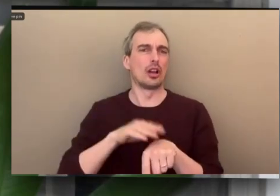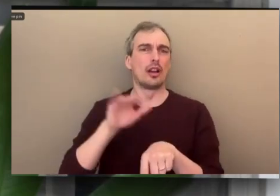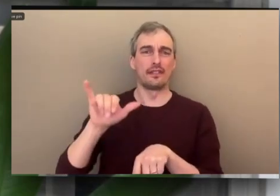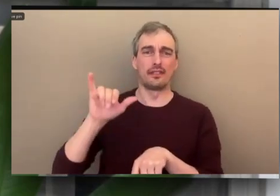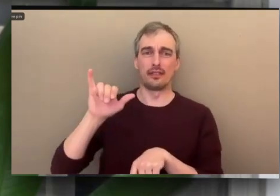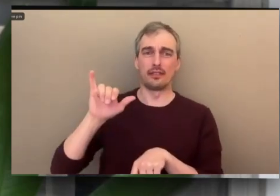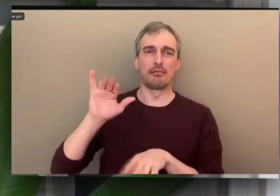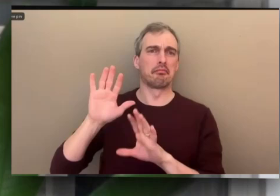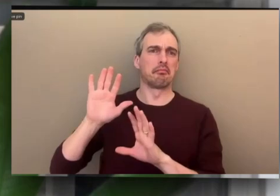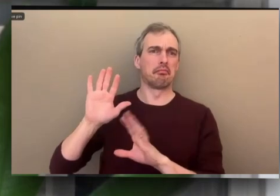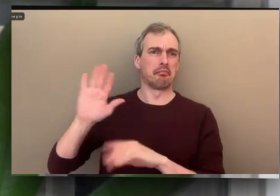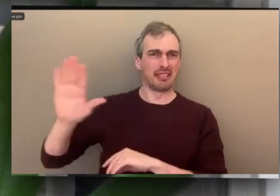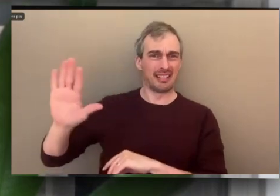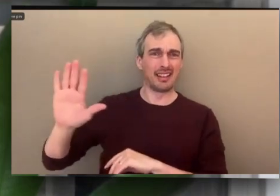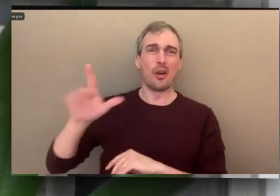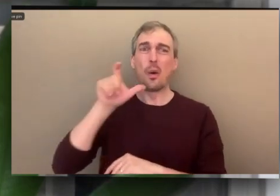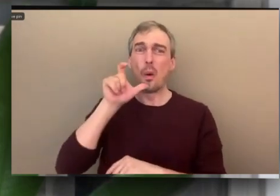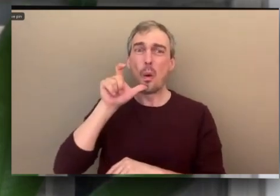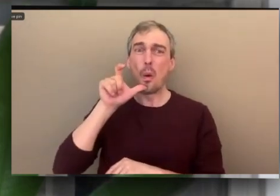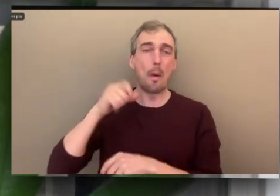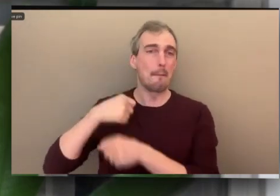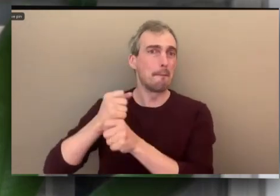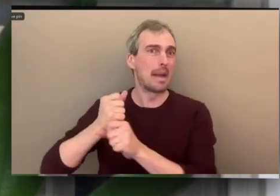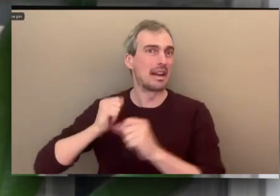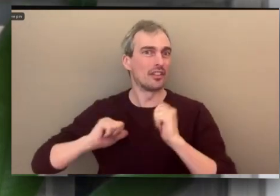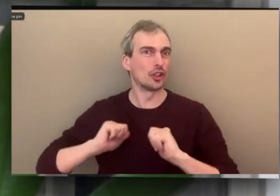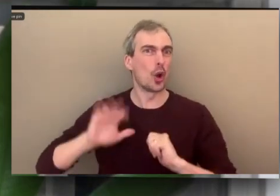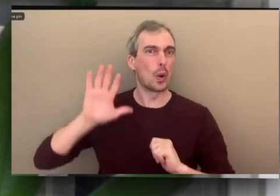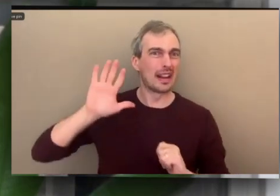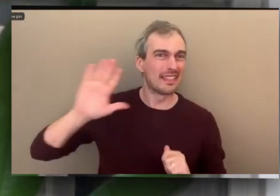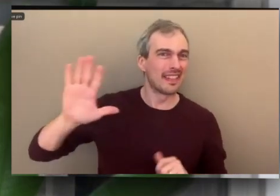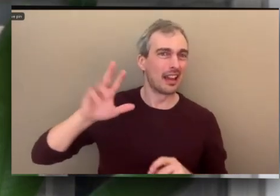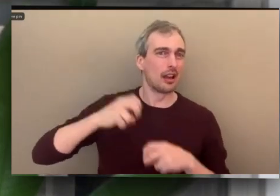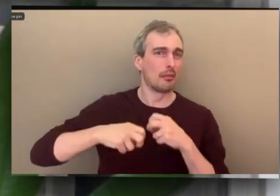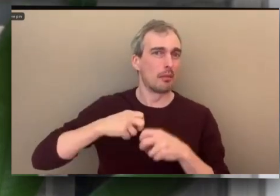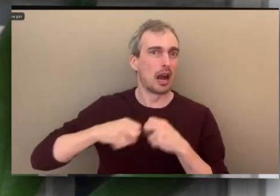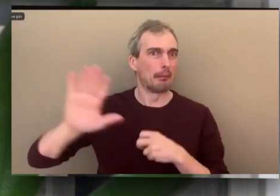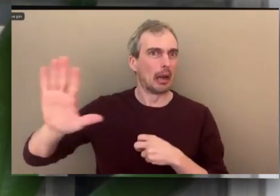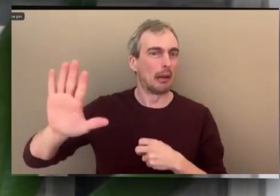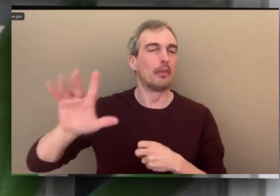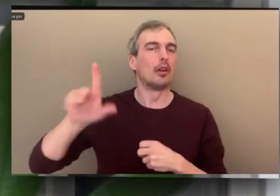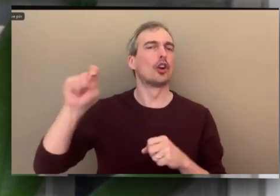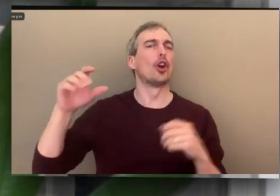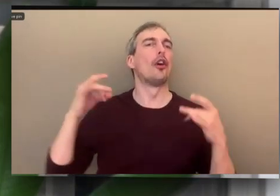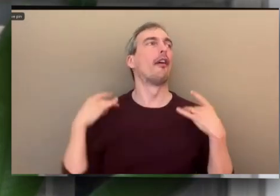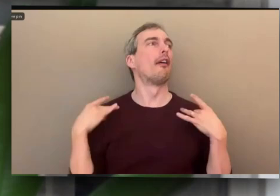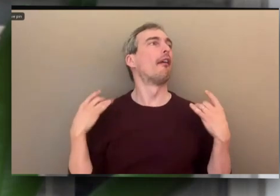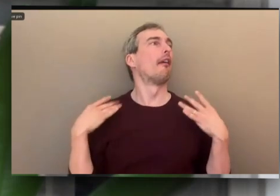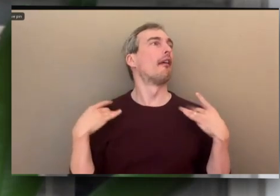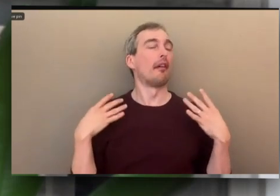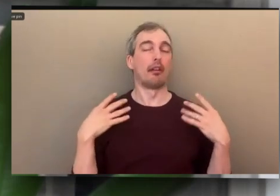We showed you what was given to us. We did not do that. The reason why is: The customer doesn't care.